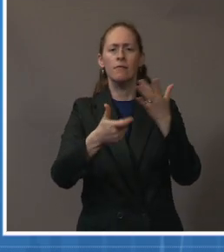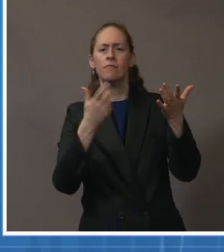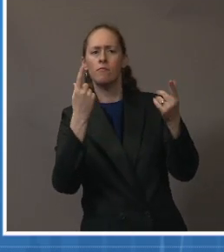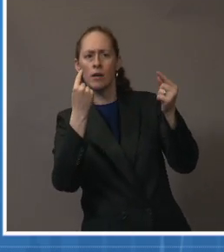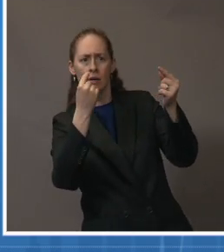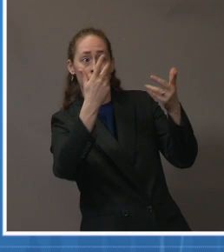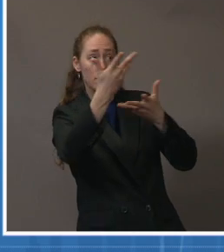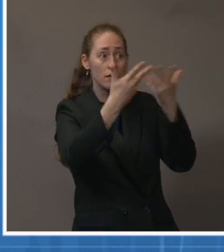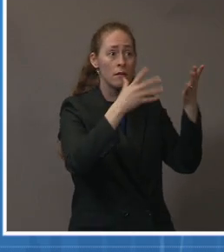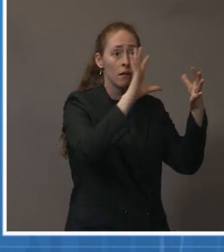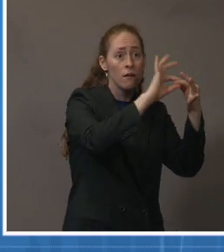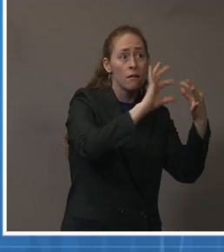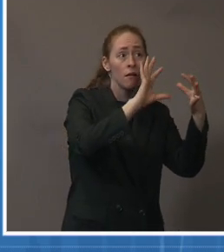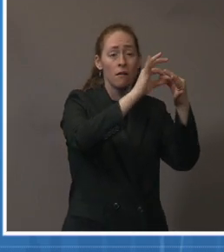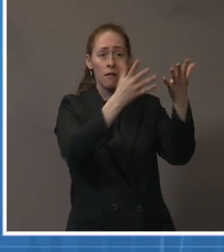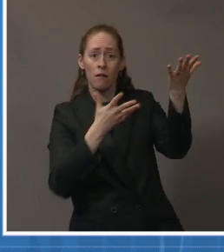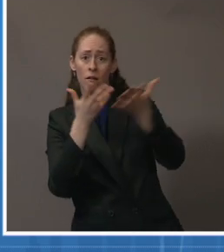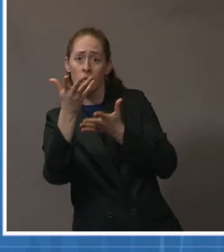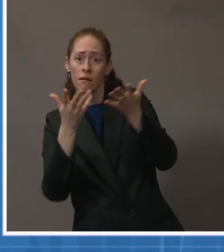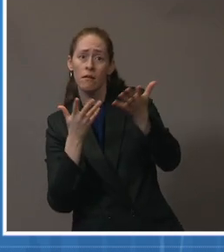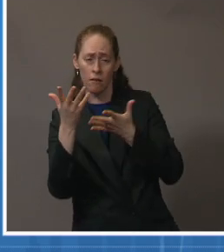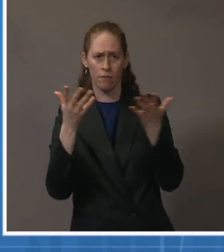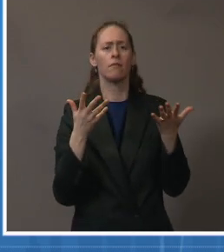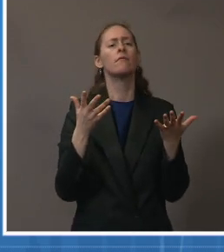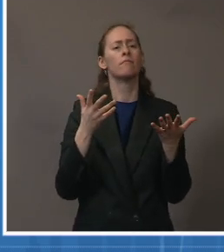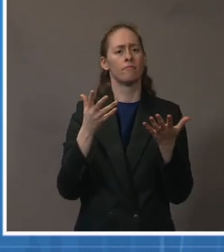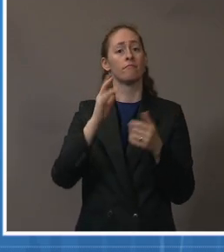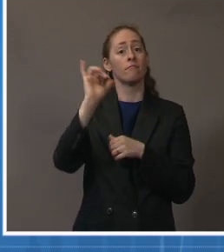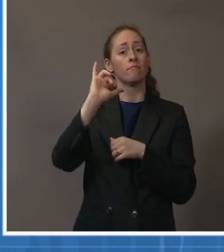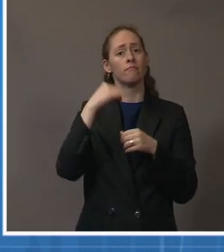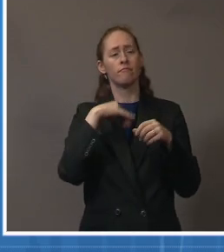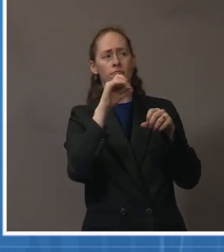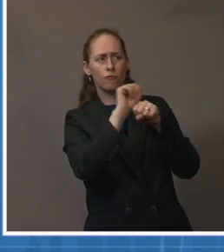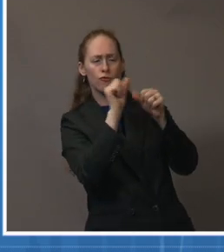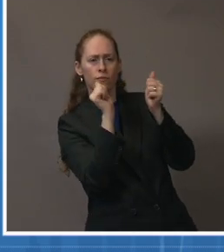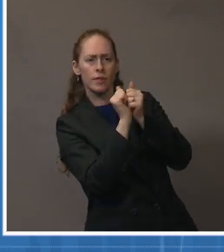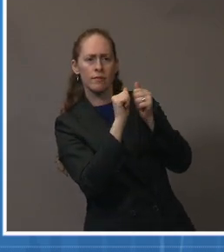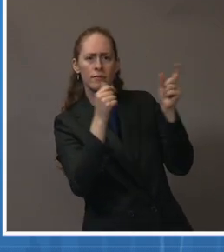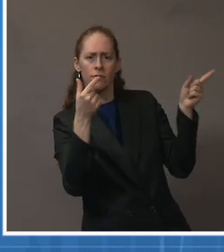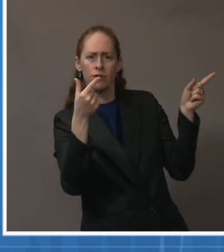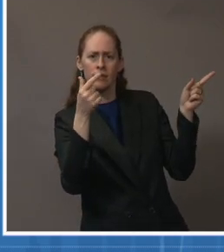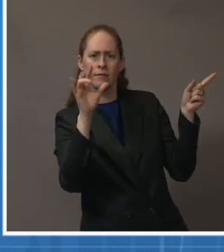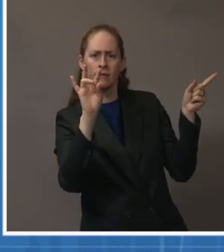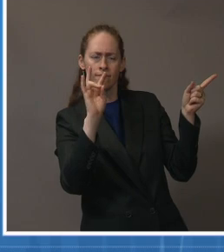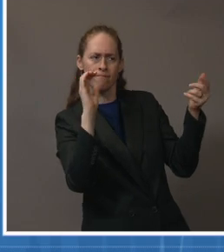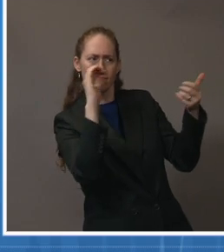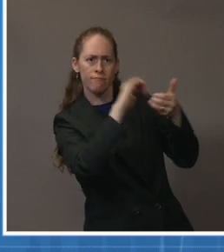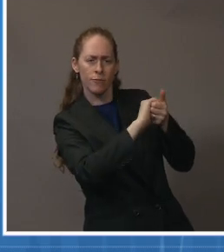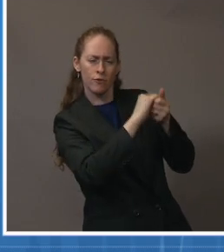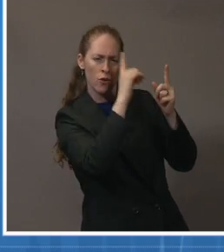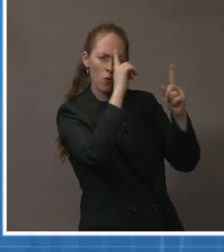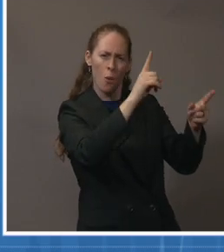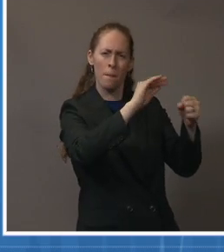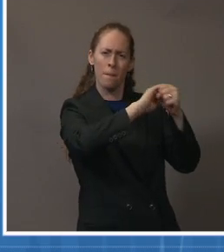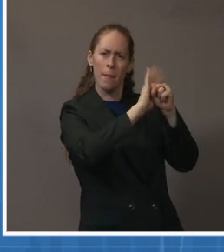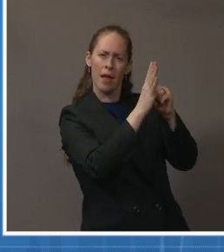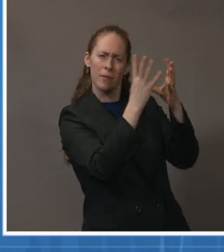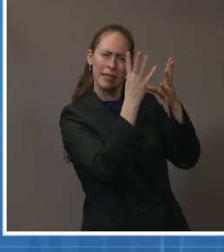including through the G7, to combat and end the pandemic. Now, let me turn it over to National Security Advisor Jake Sullivan.